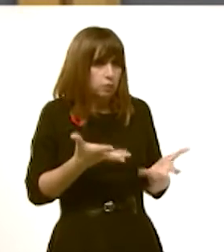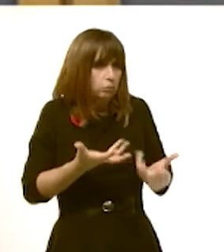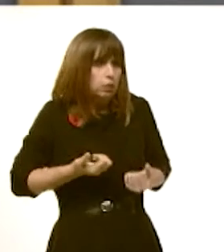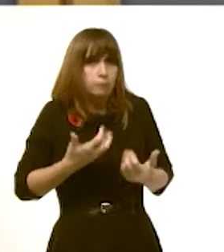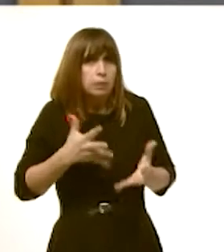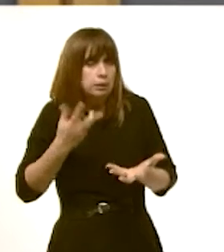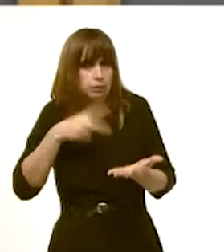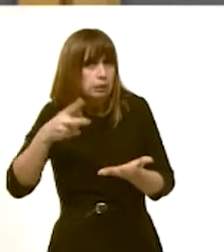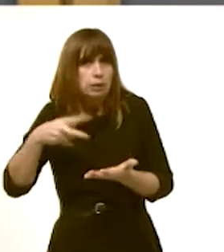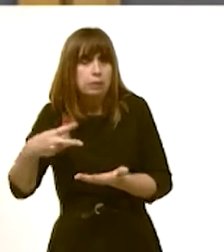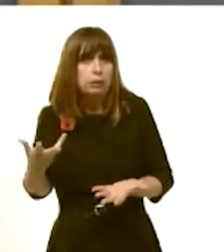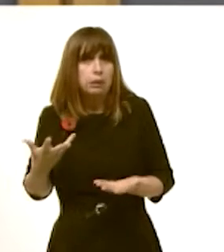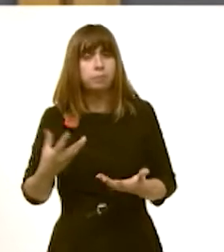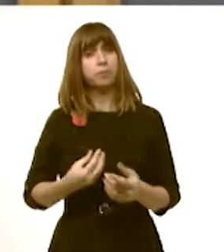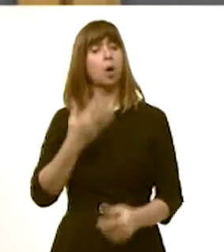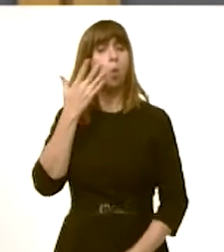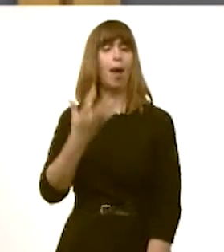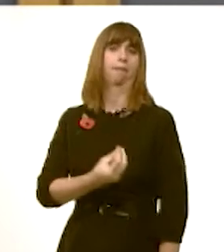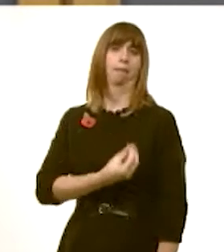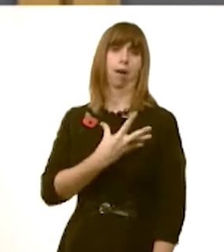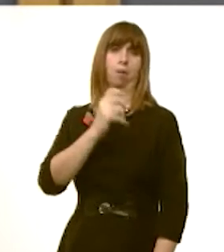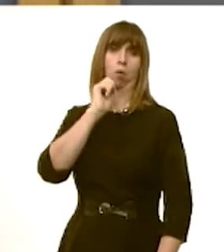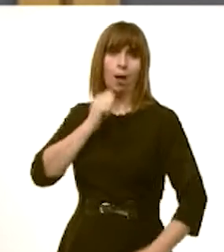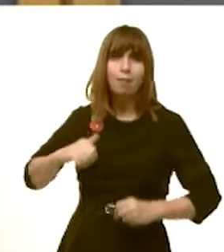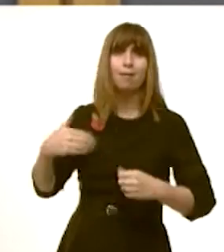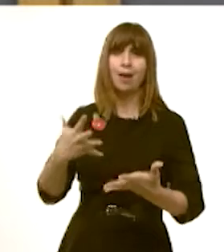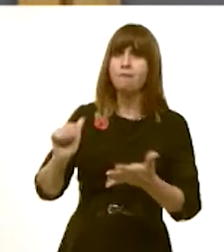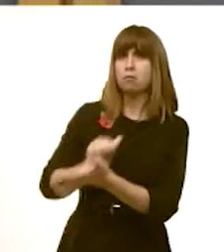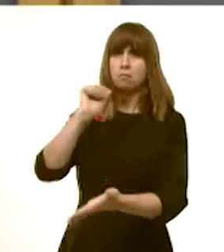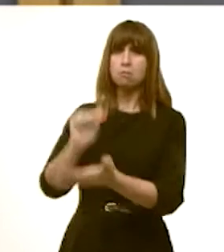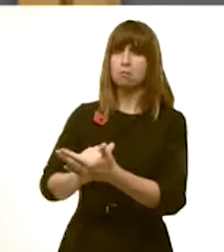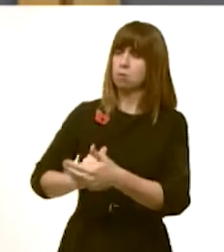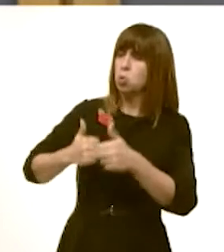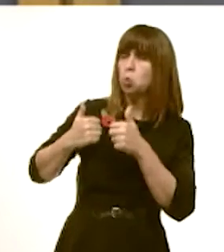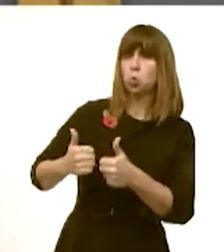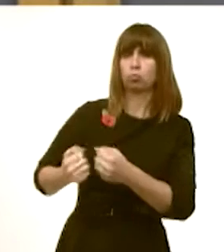When will Labour finally deliver a properly resourced health inspectorate, and is it not